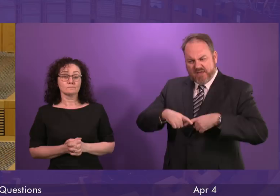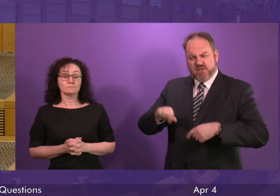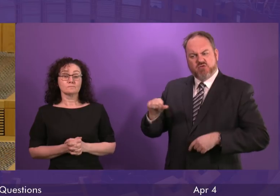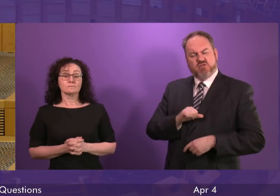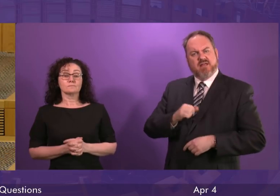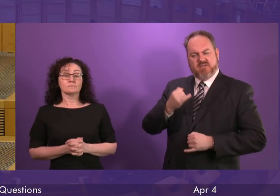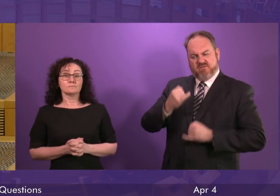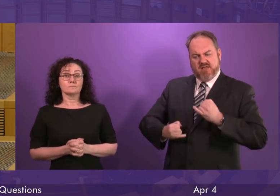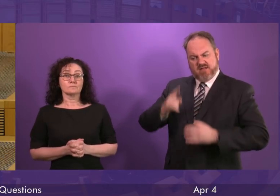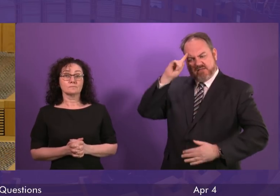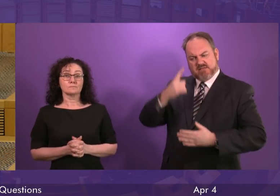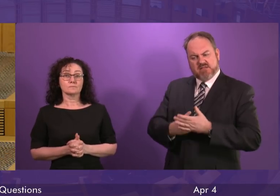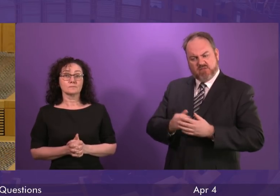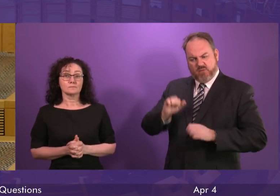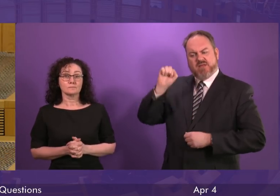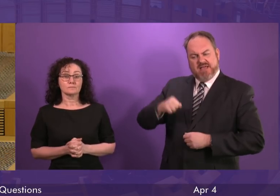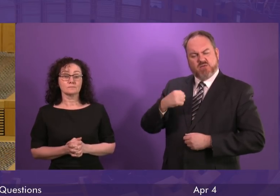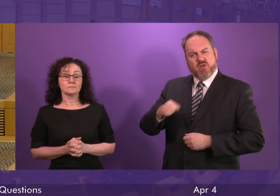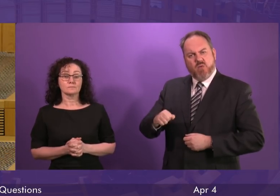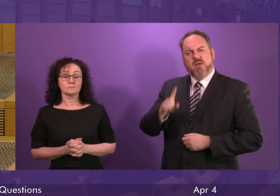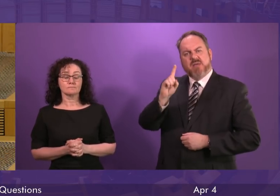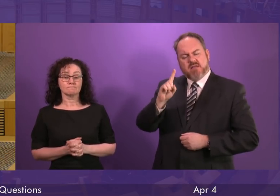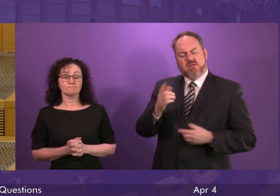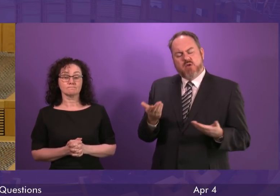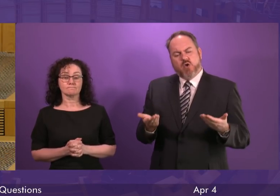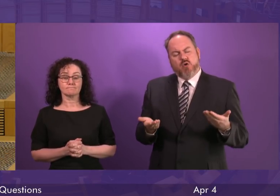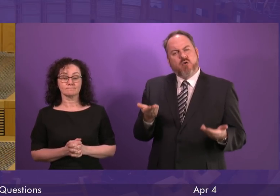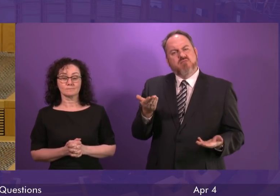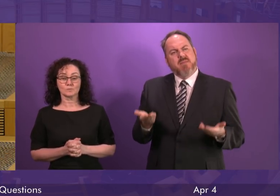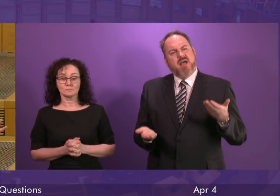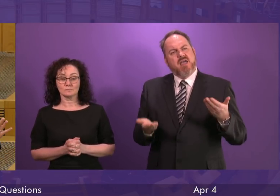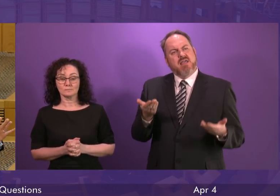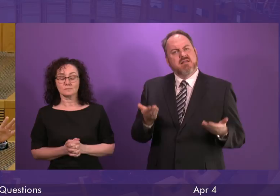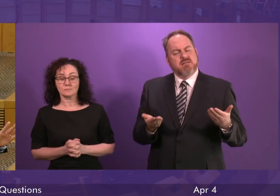I seek some clarity on compromise, which the First Minister has talked about today and